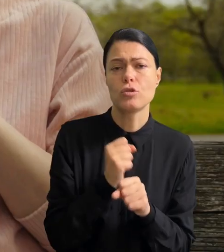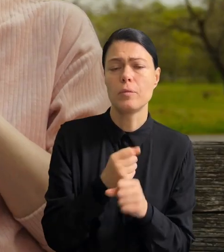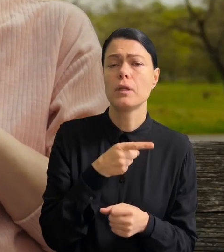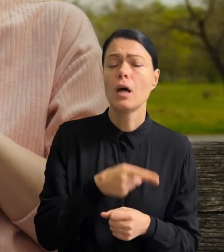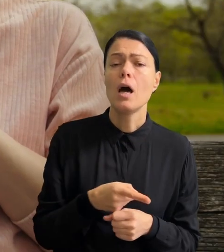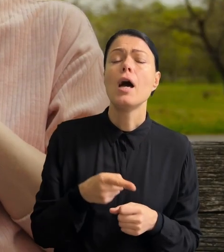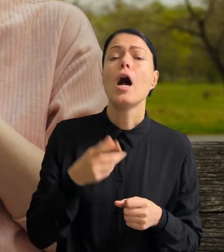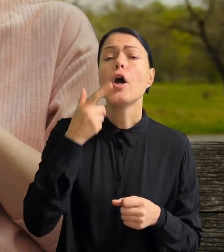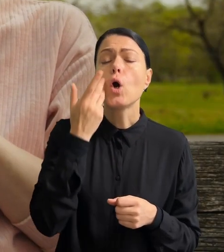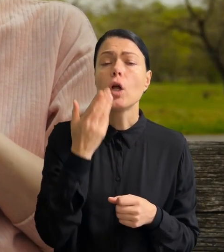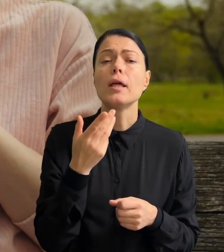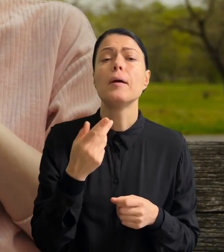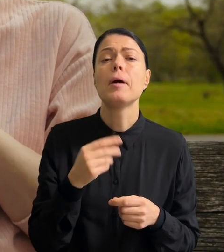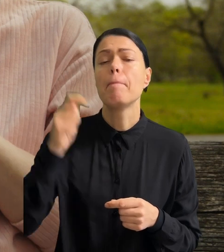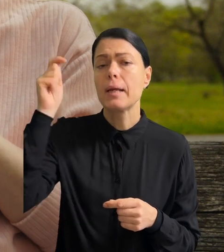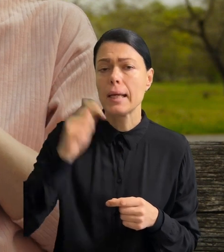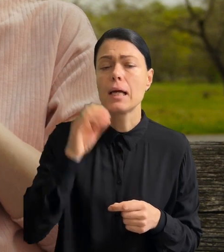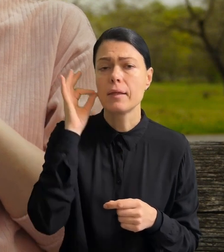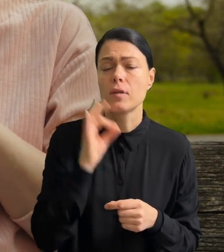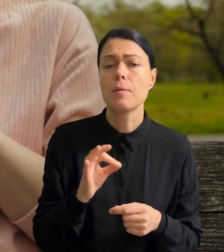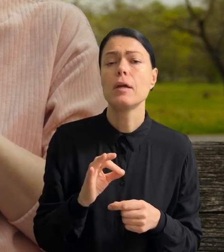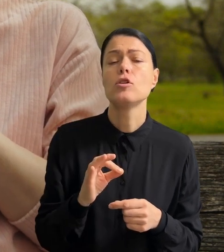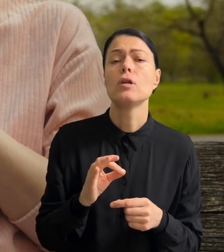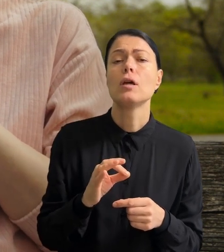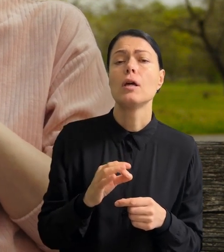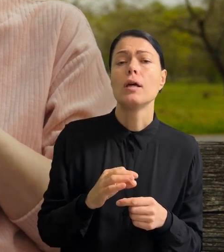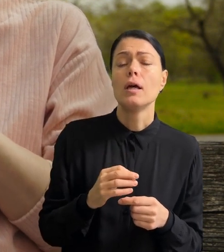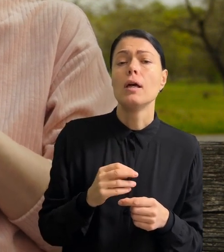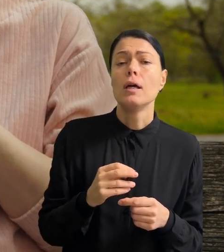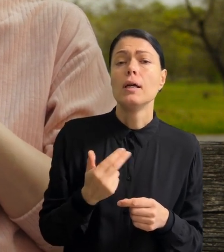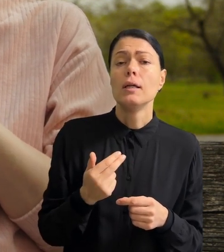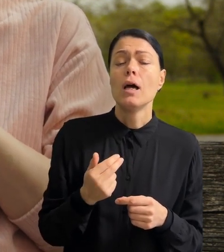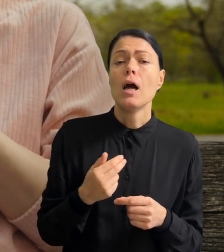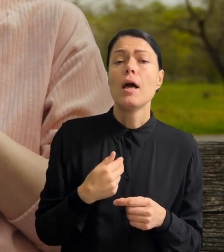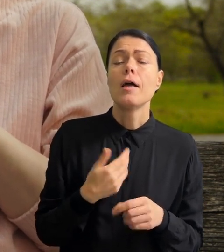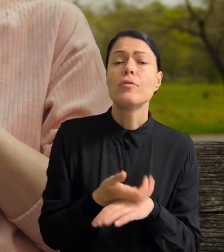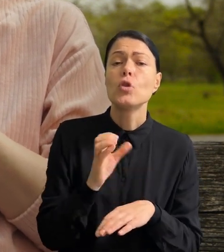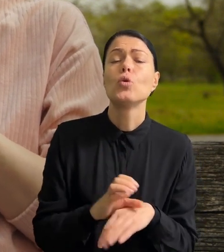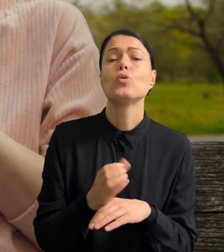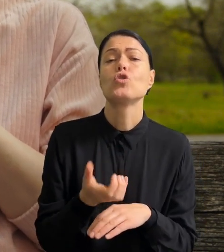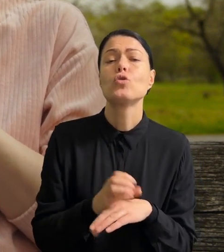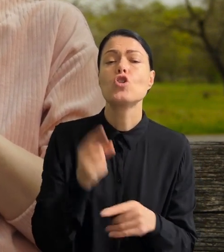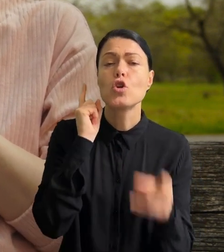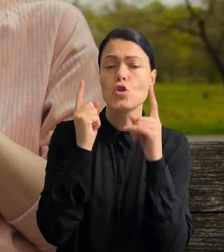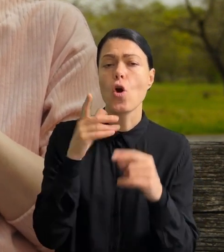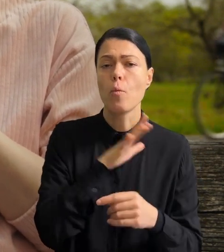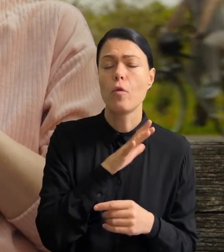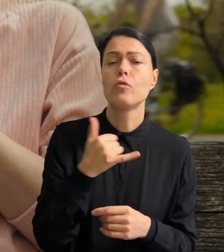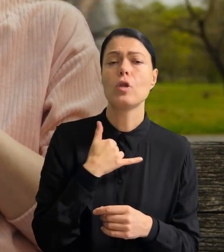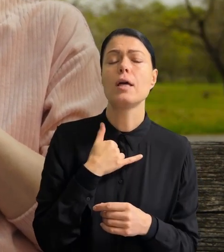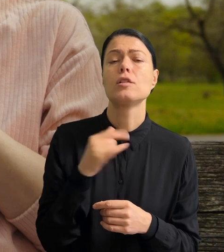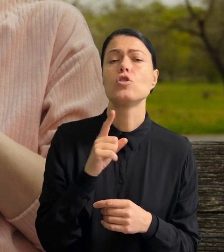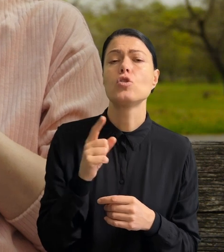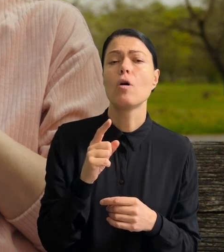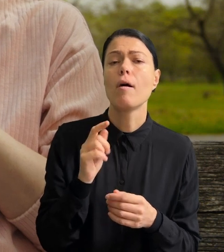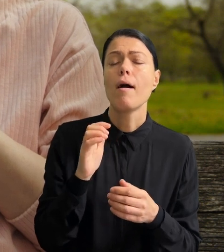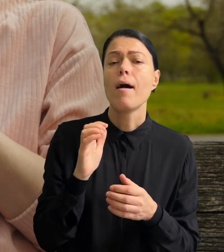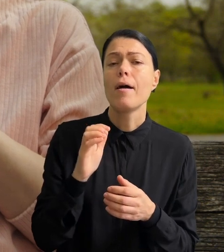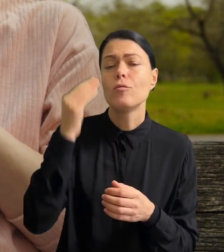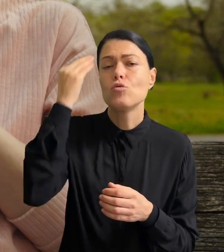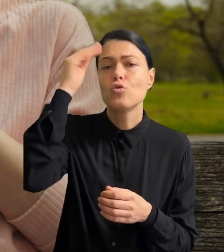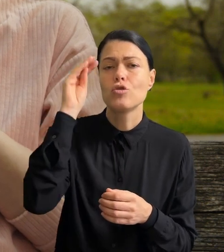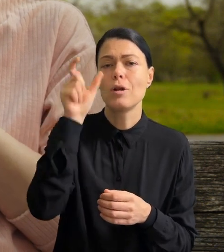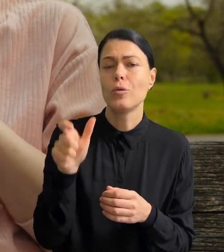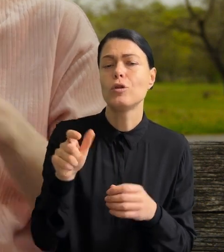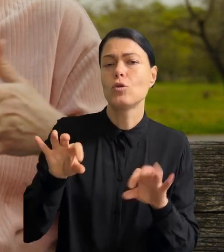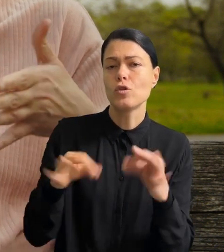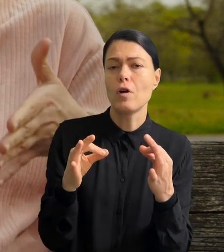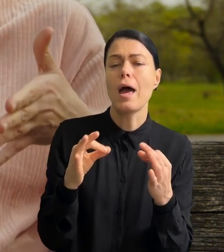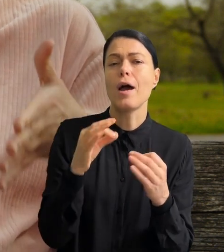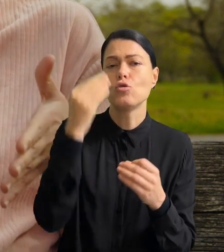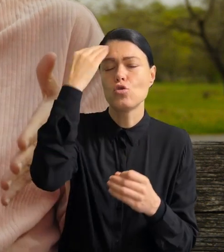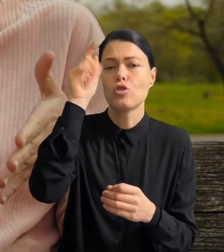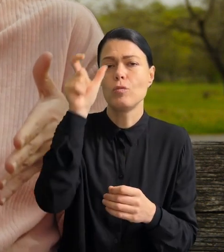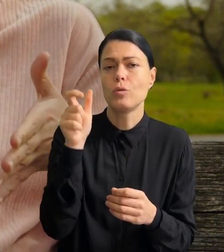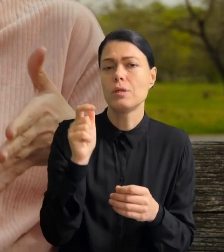And when we got here, we were, of course, very shocked that strangers let strangers into their homes.